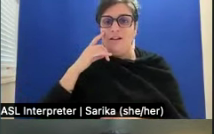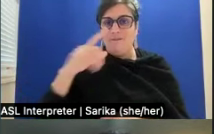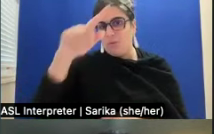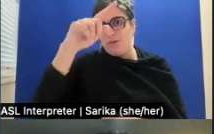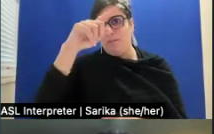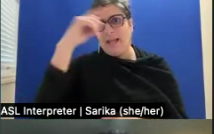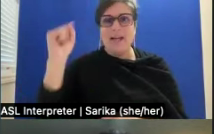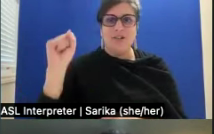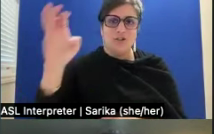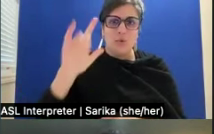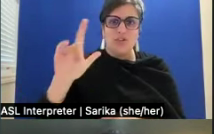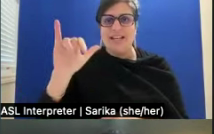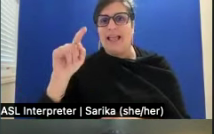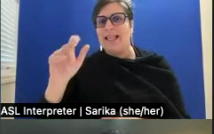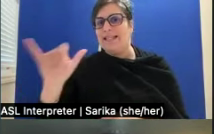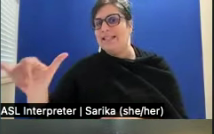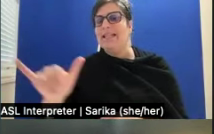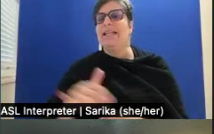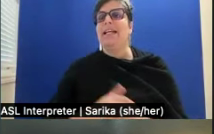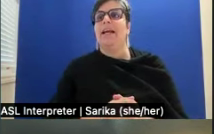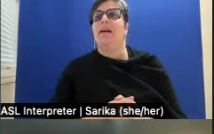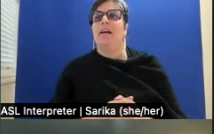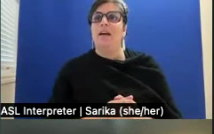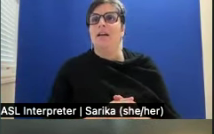sociality, to to we and we,